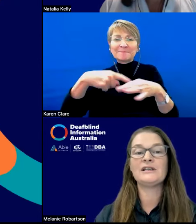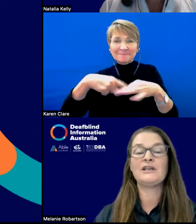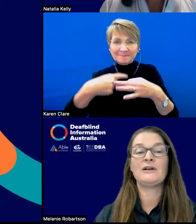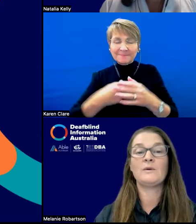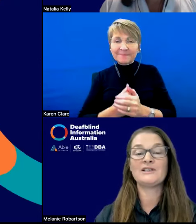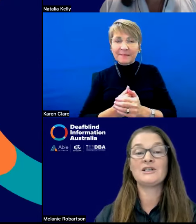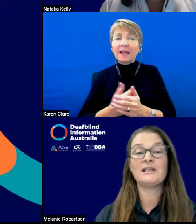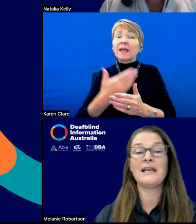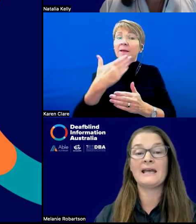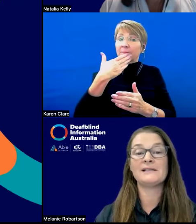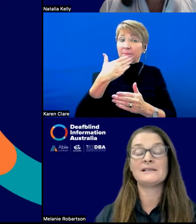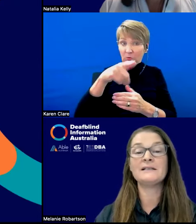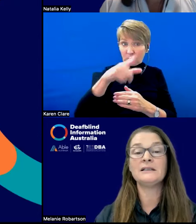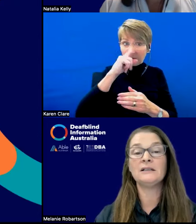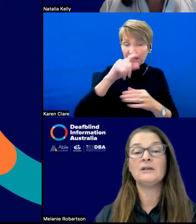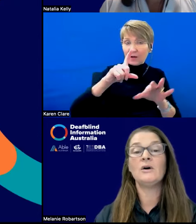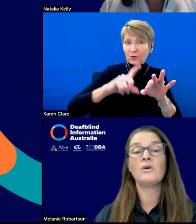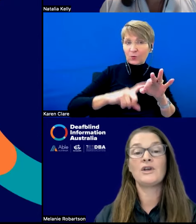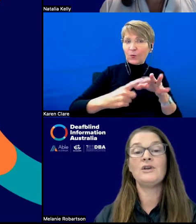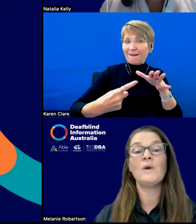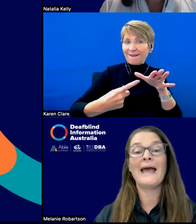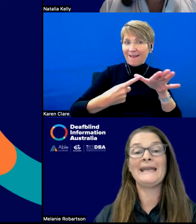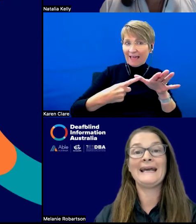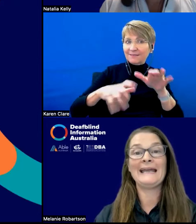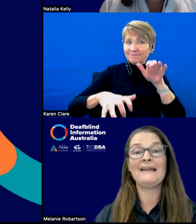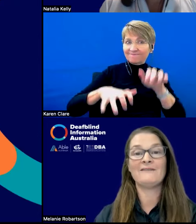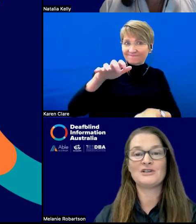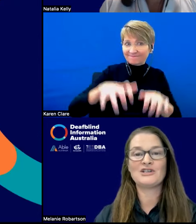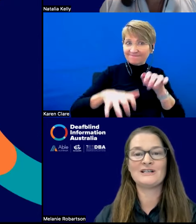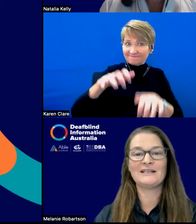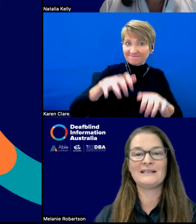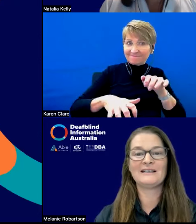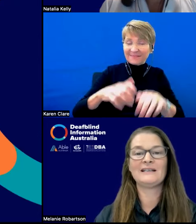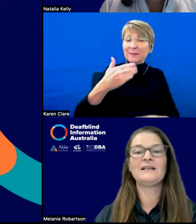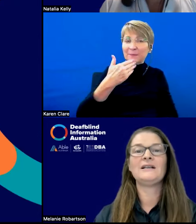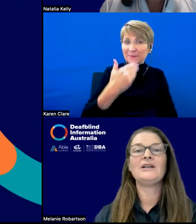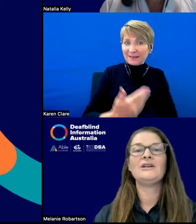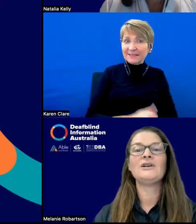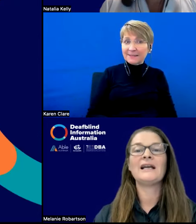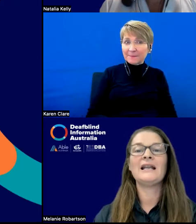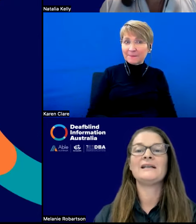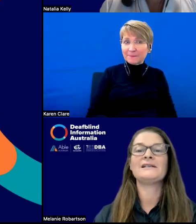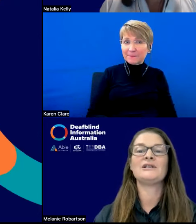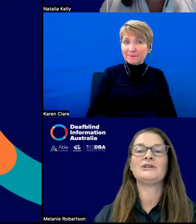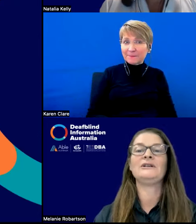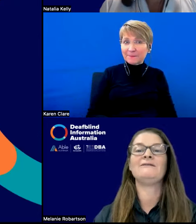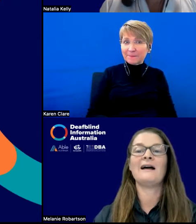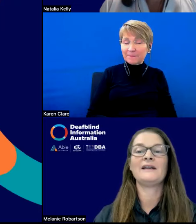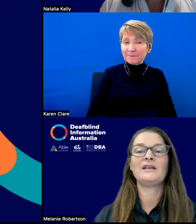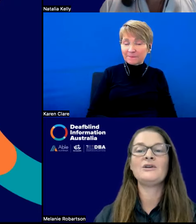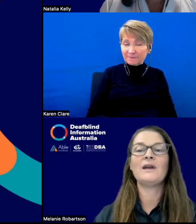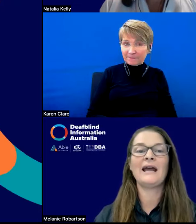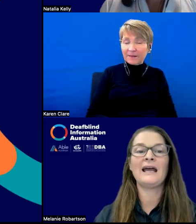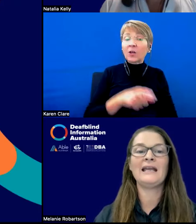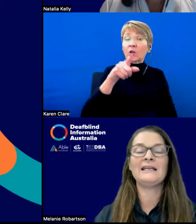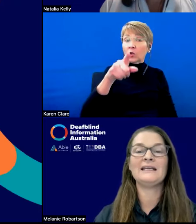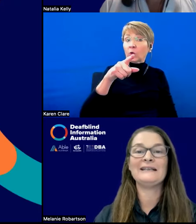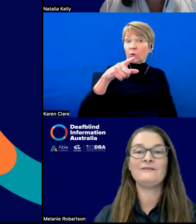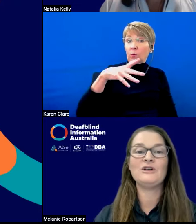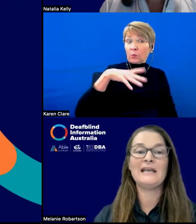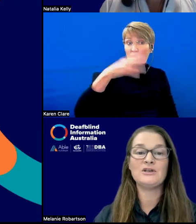the question and answer, or Q and A function. You can let us know via the Q and A if you need